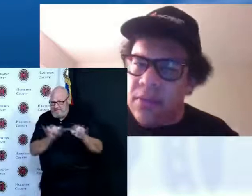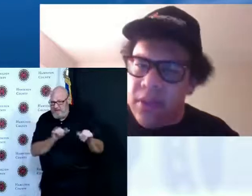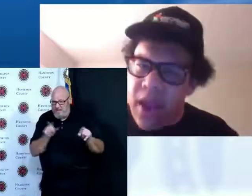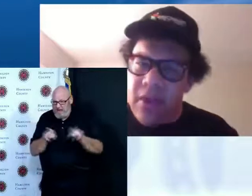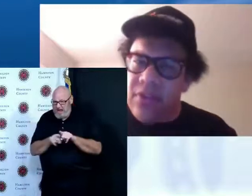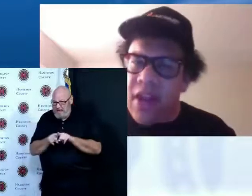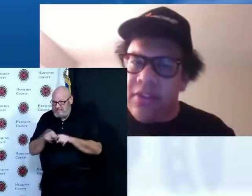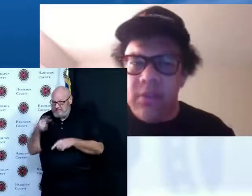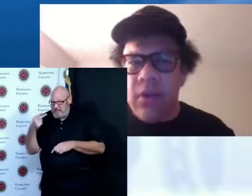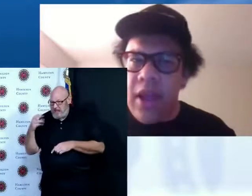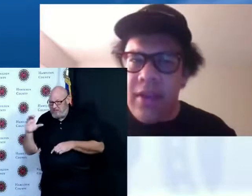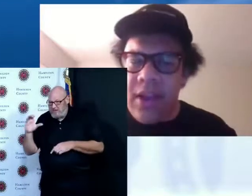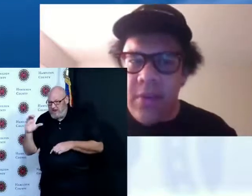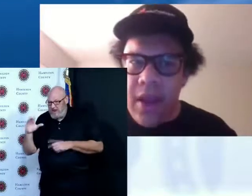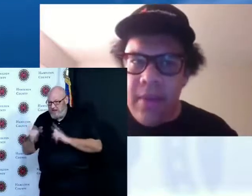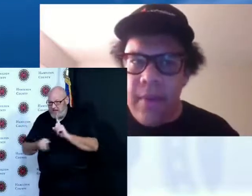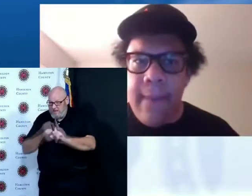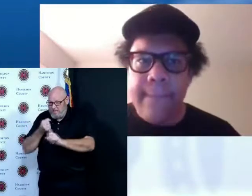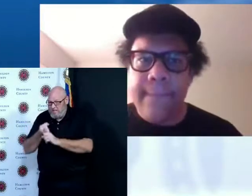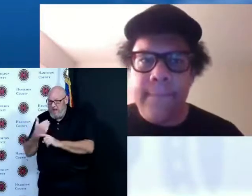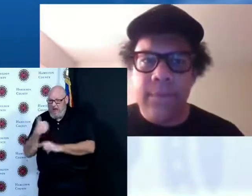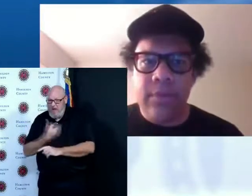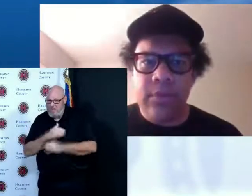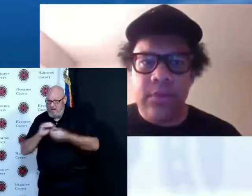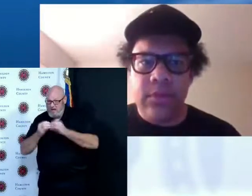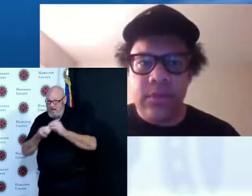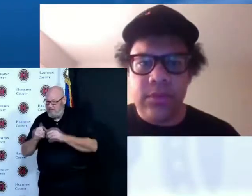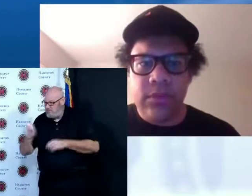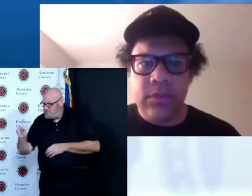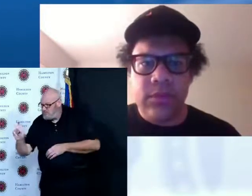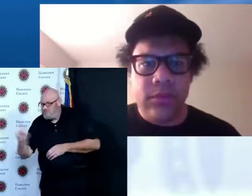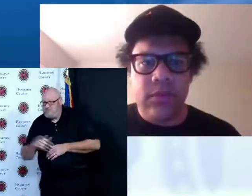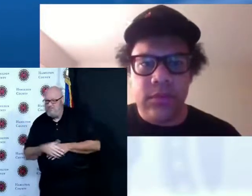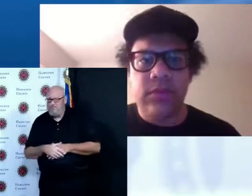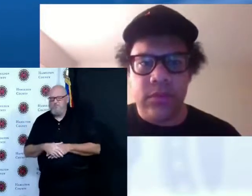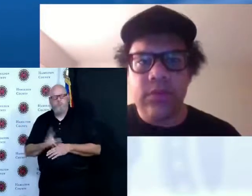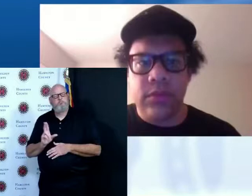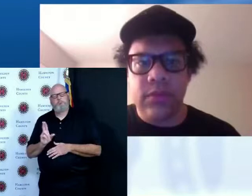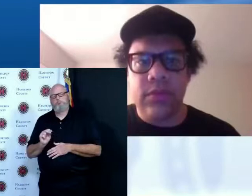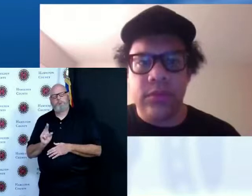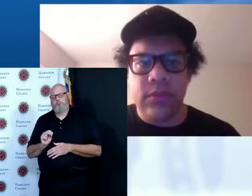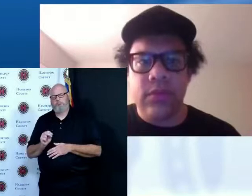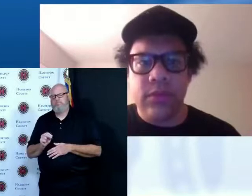the county's vaccine rollout in any way not we're continuing as soon as we get doses to get them